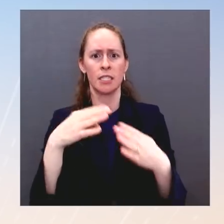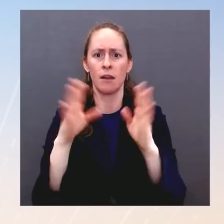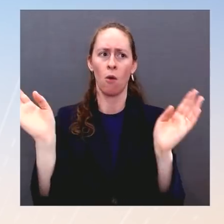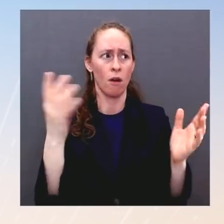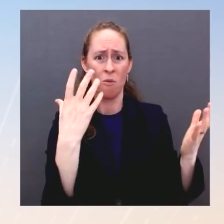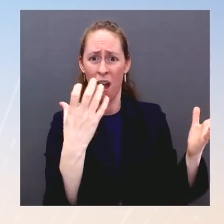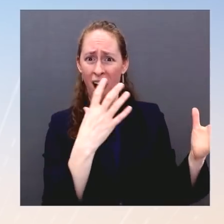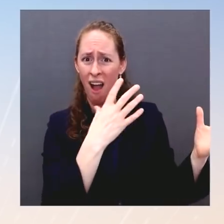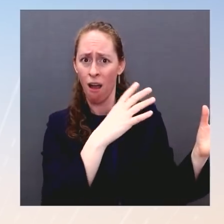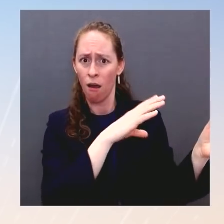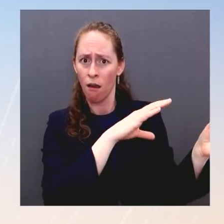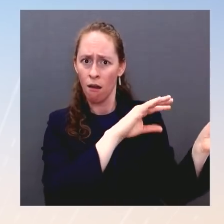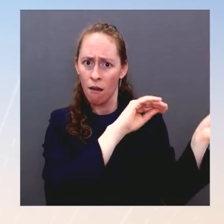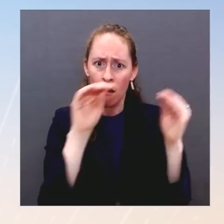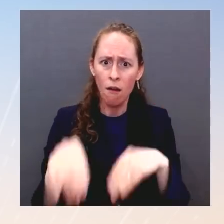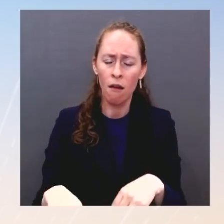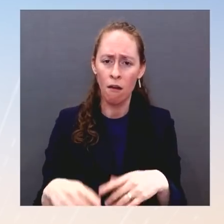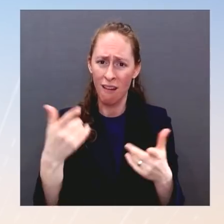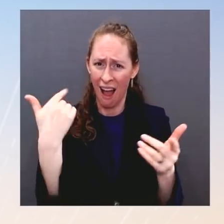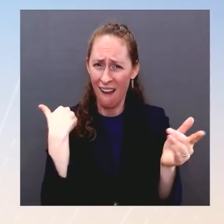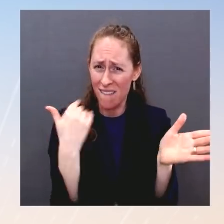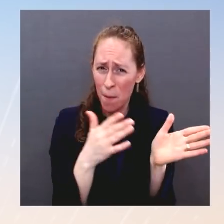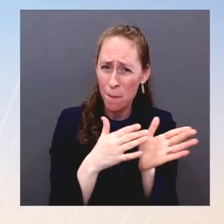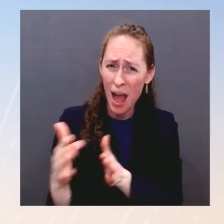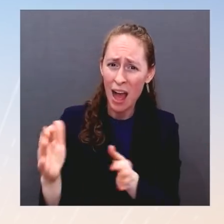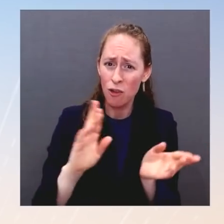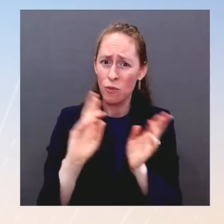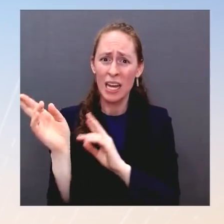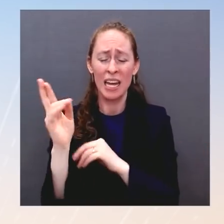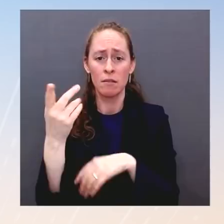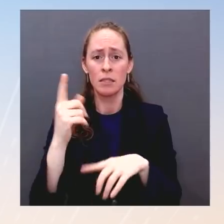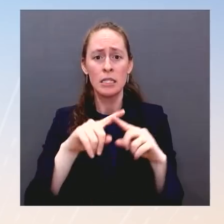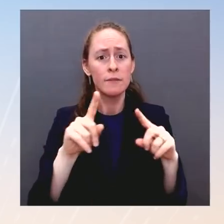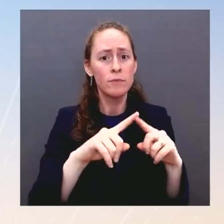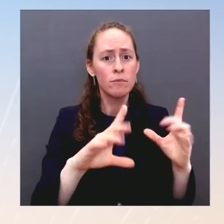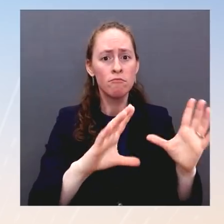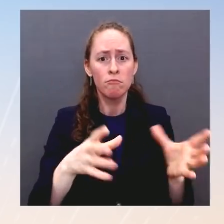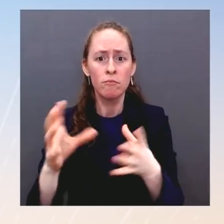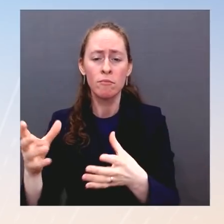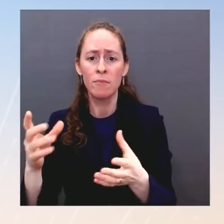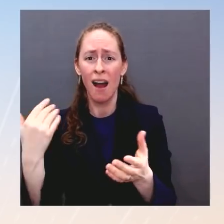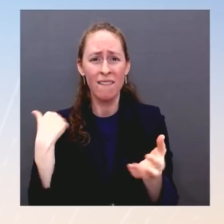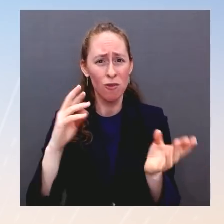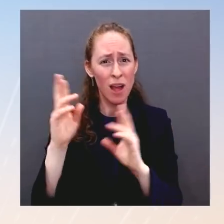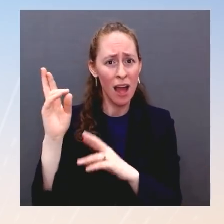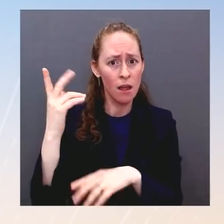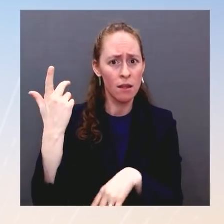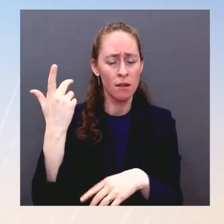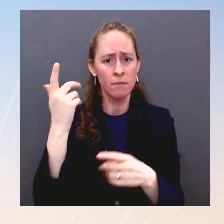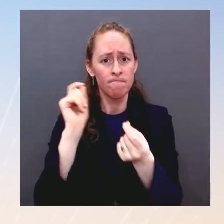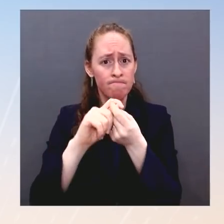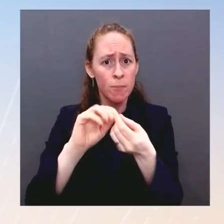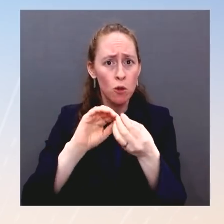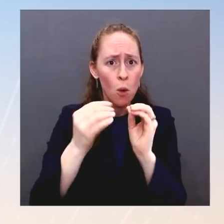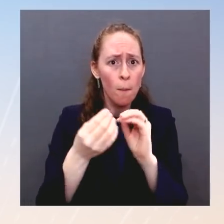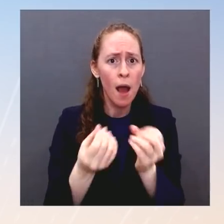Do you -- do you have an anticipated number of how many refugees may come to the U.S.? Ms. Psaki: I don't have an updated -- an anticipated number to project. What I will convey to you